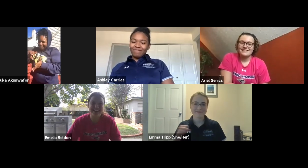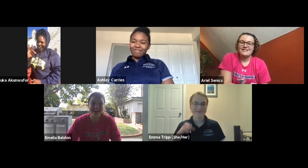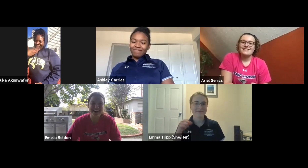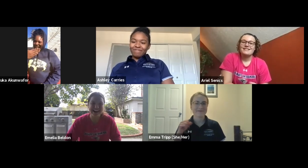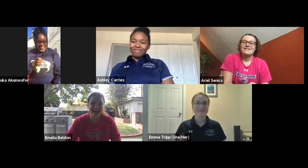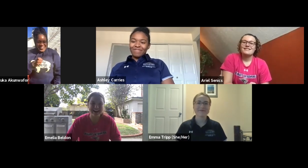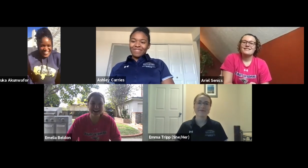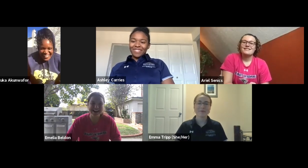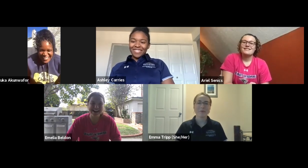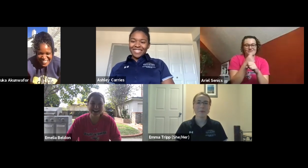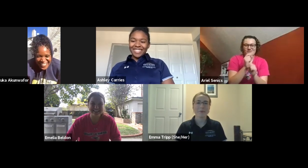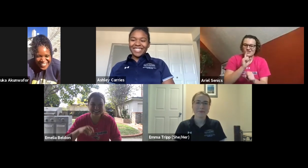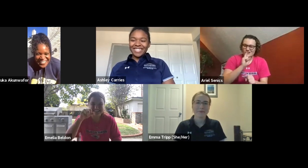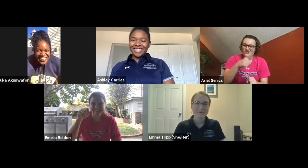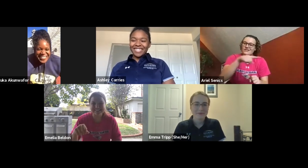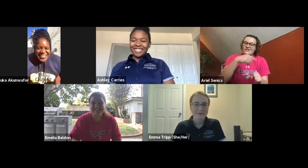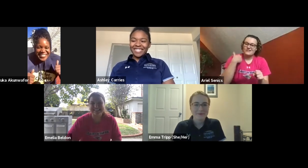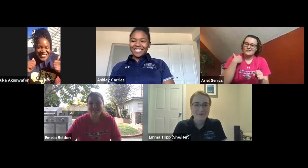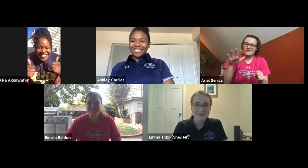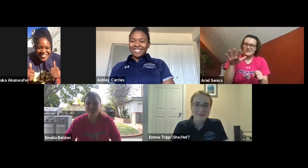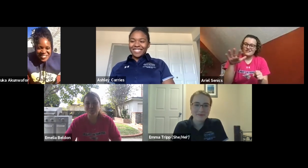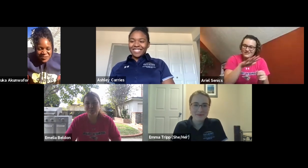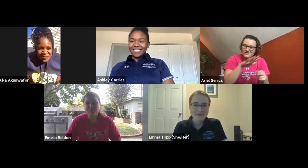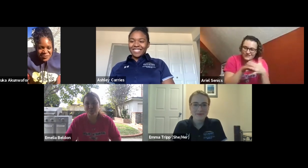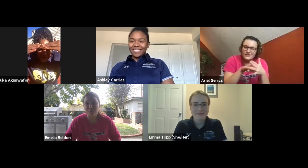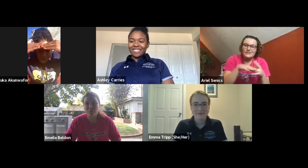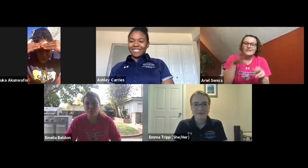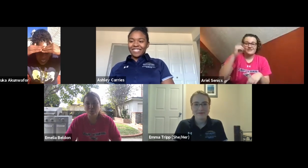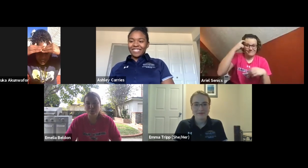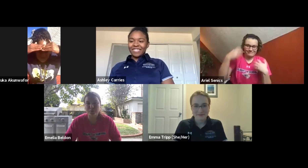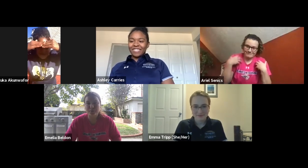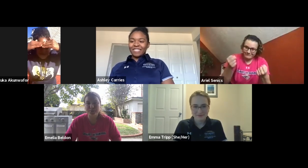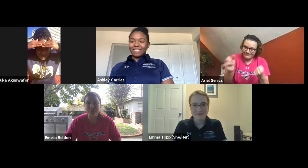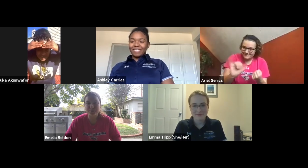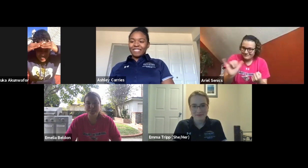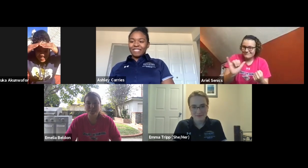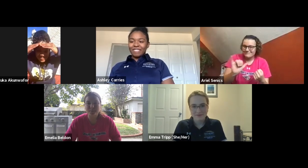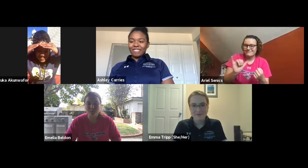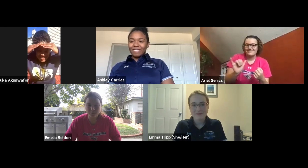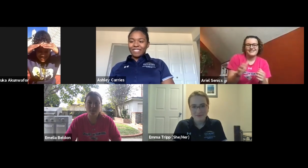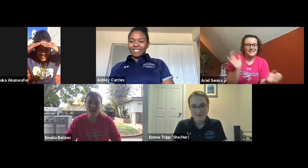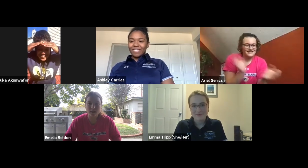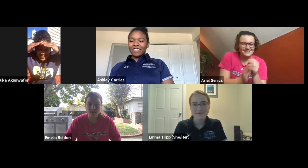> I’m ready to go on a walk now, thank you! >Make sure you are all taking a break and taking care of your mental health too.